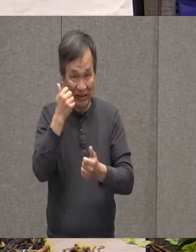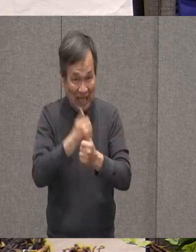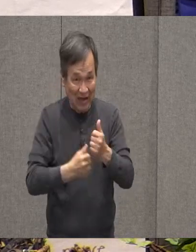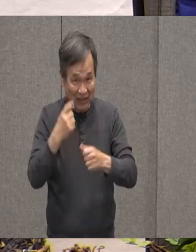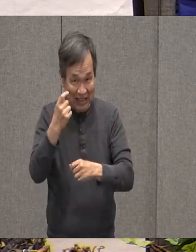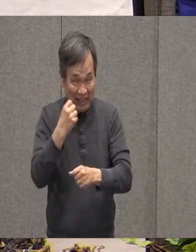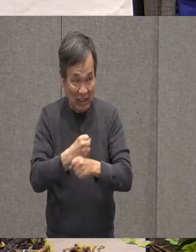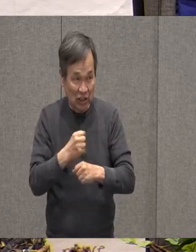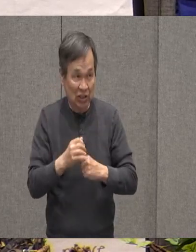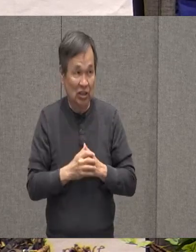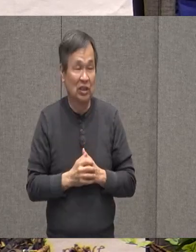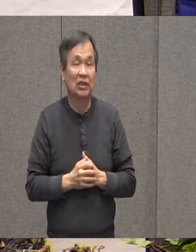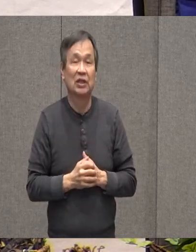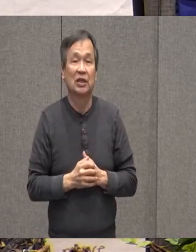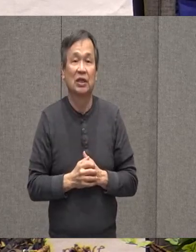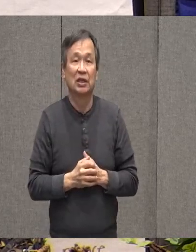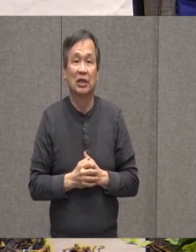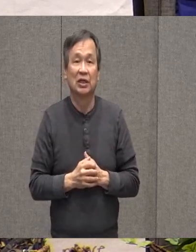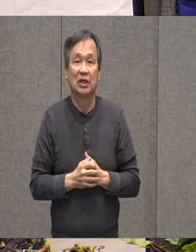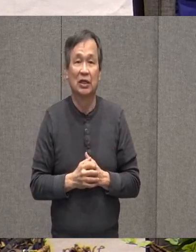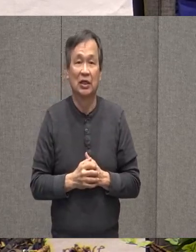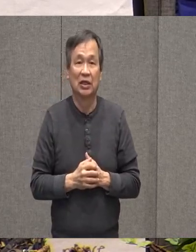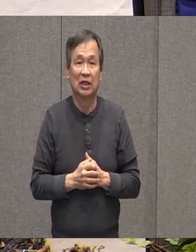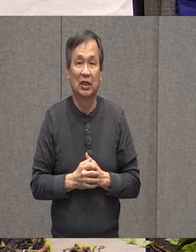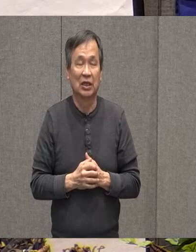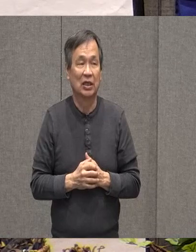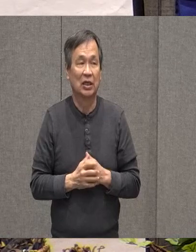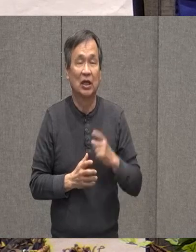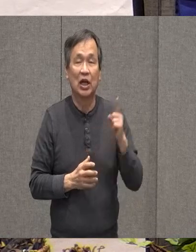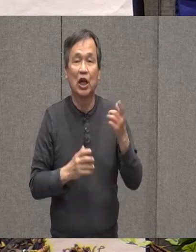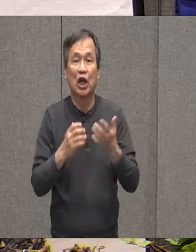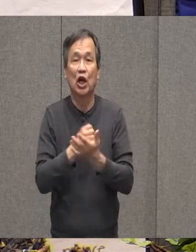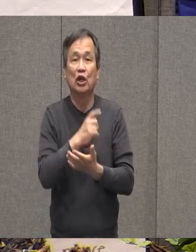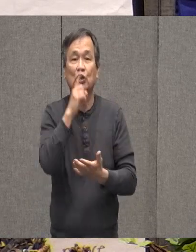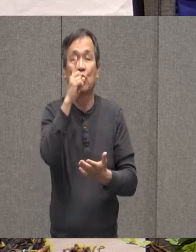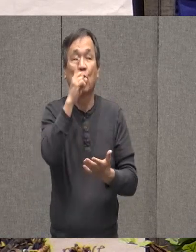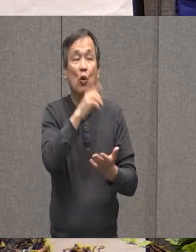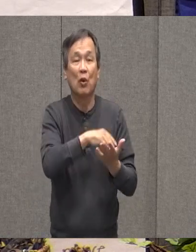He makes one million, let's put this in, practice reading.